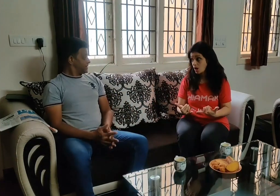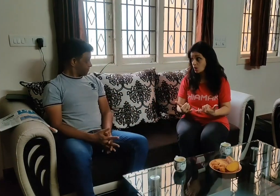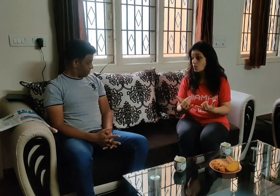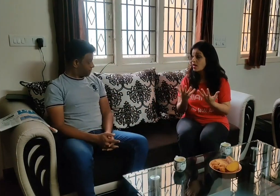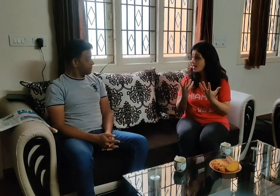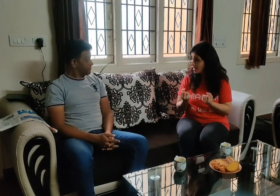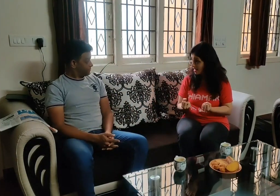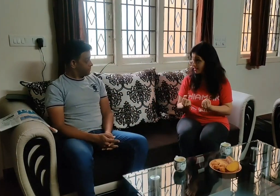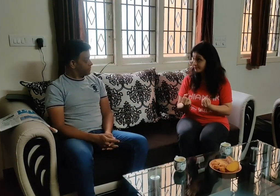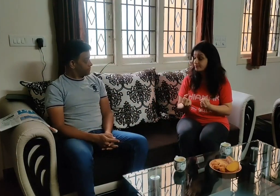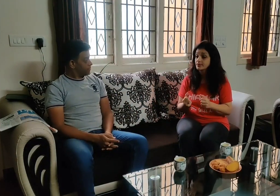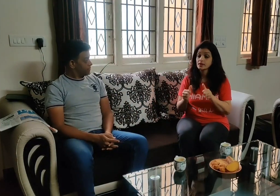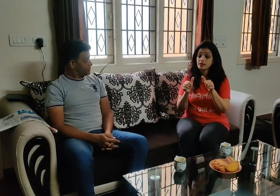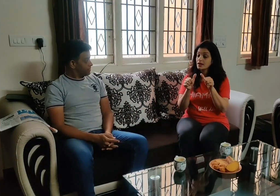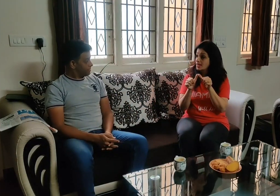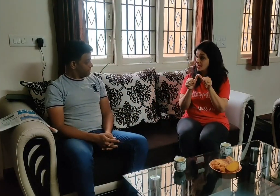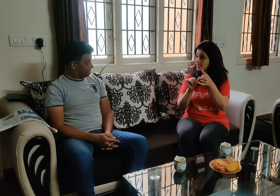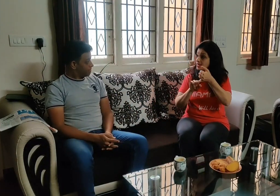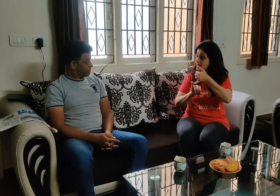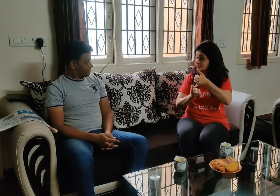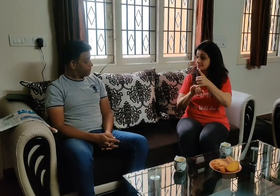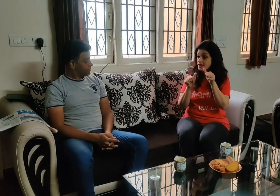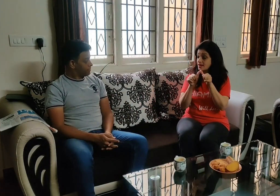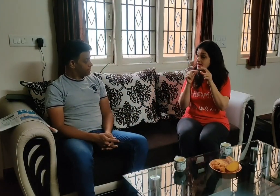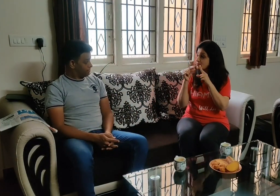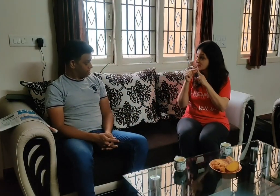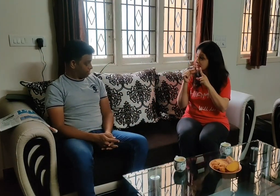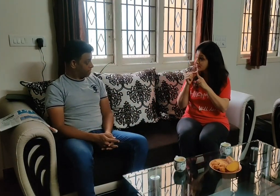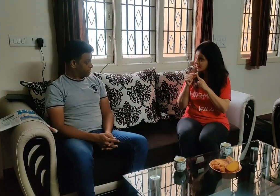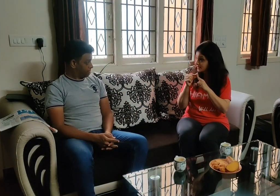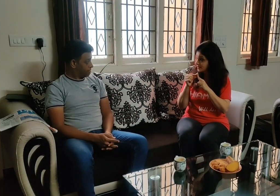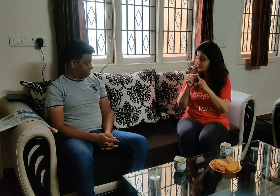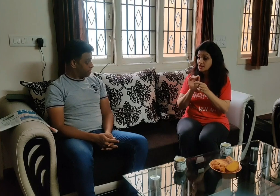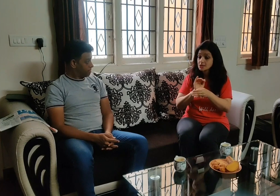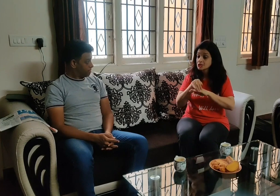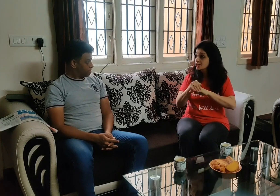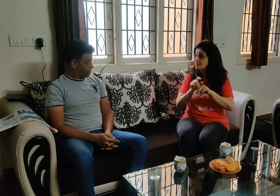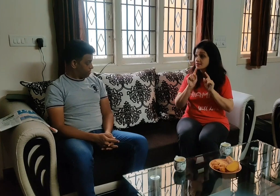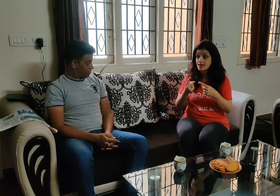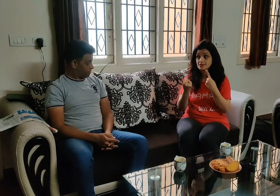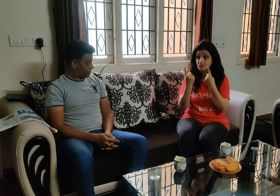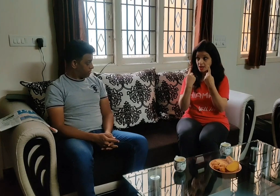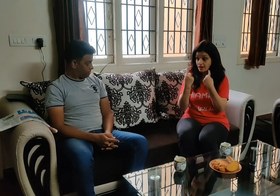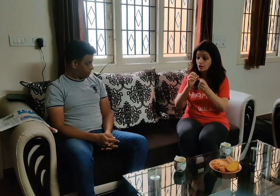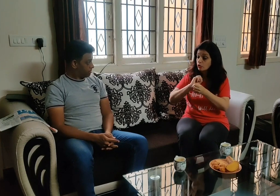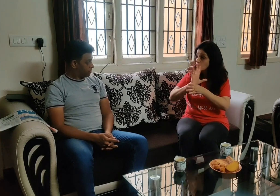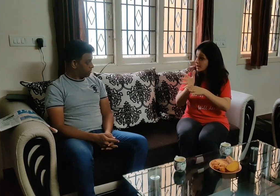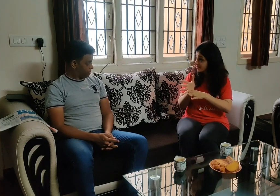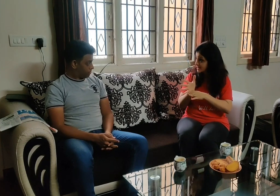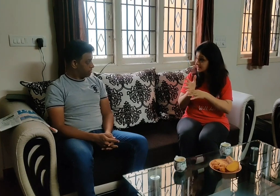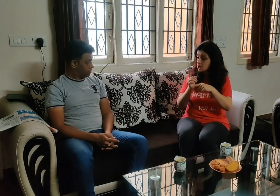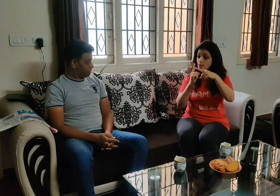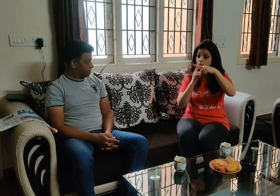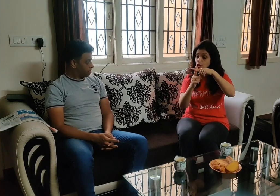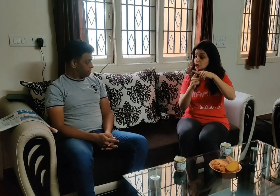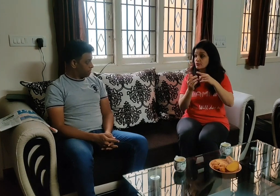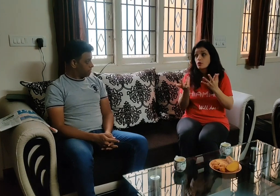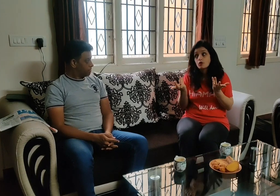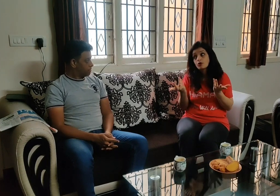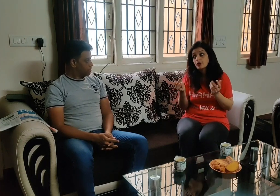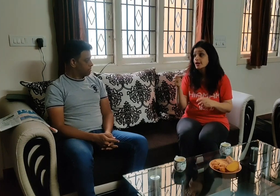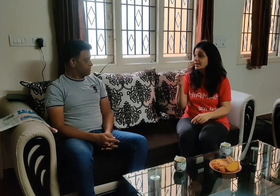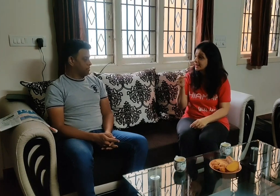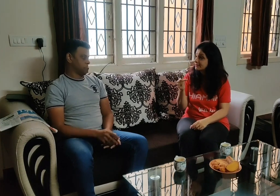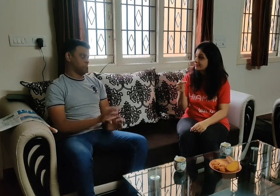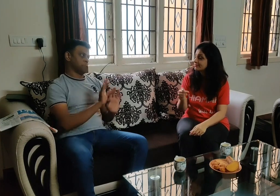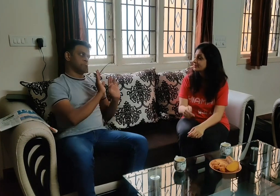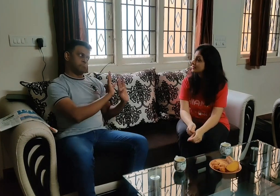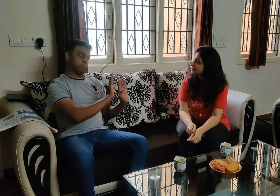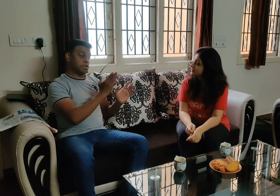There is an app that check the maid if she is positive or negative